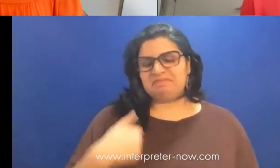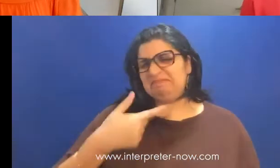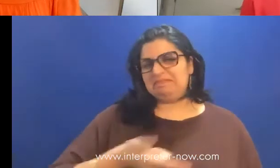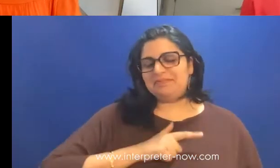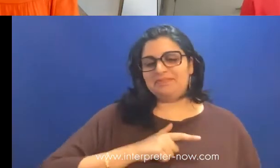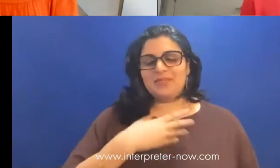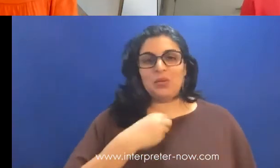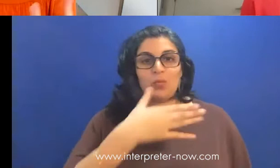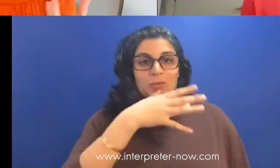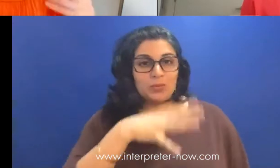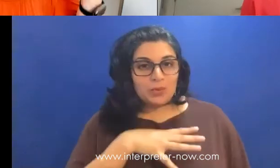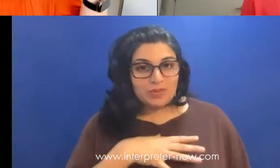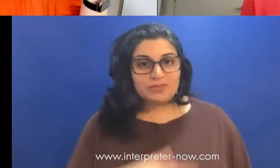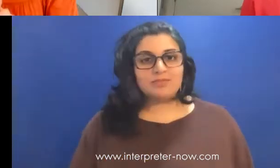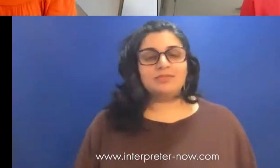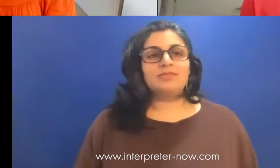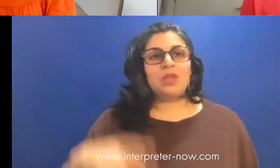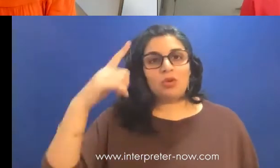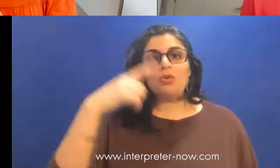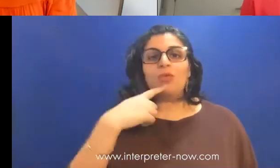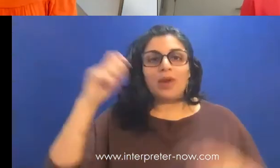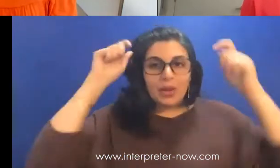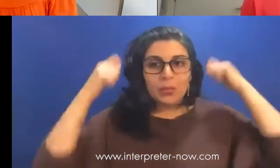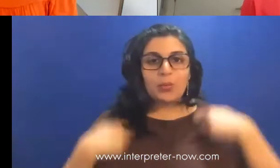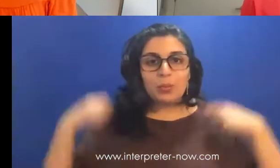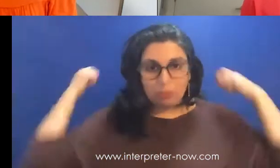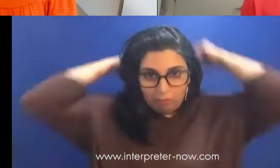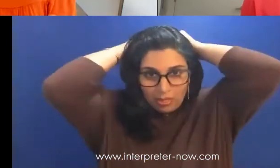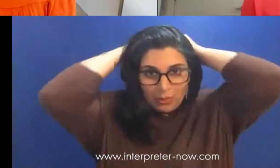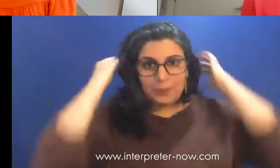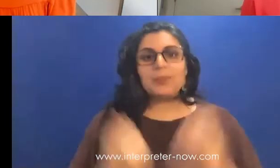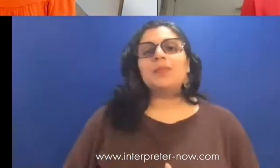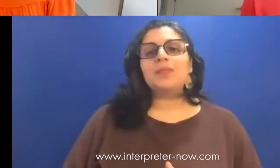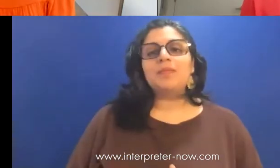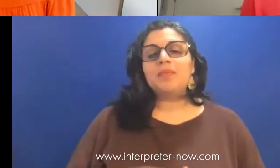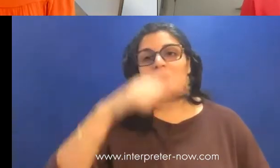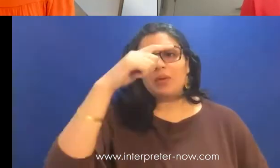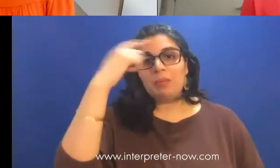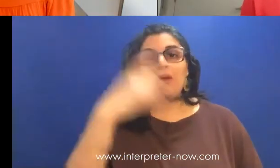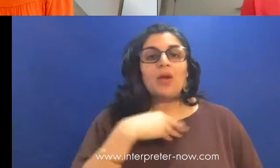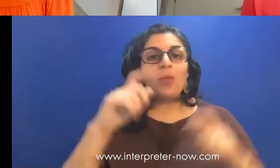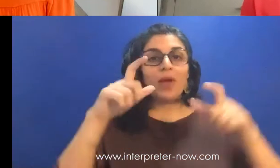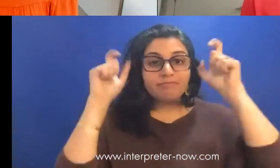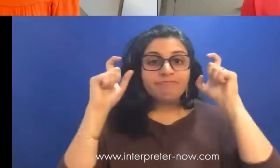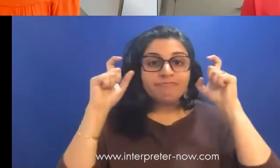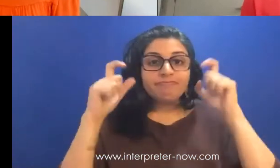I'm a White woman with long red hair that is pulled up today, wearing black and white glasses and an orange shirt.